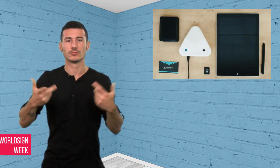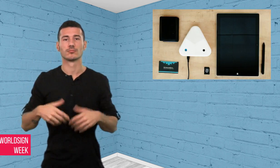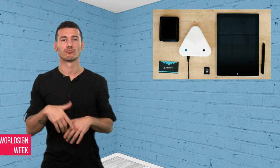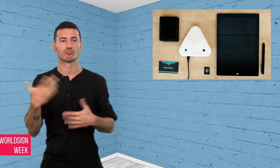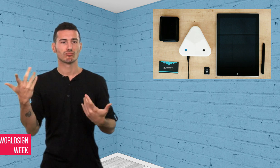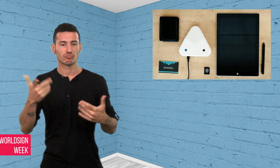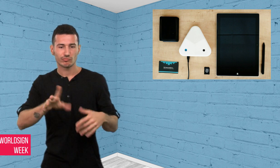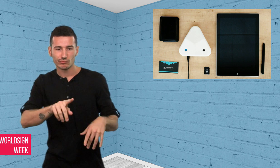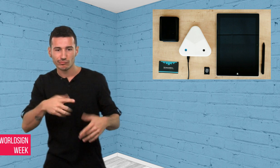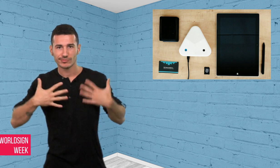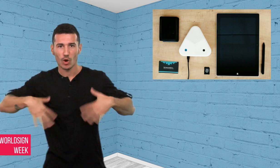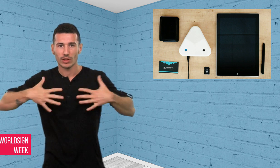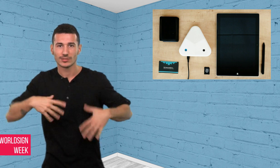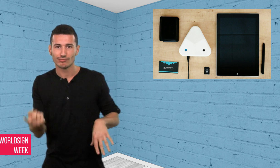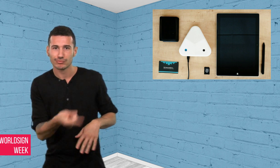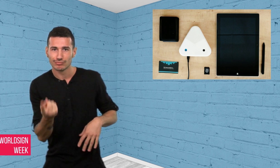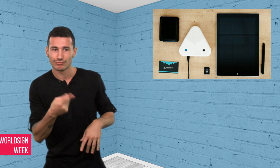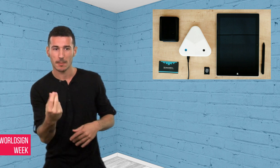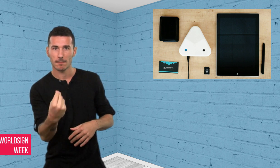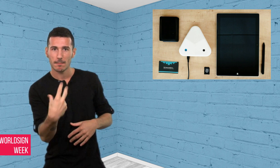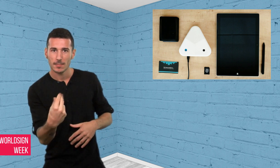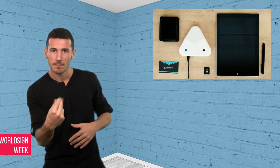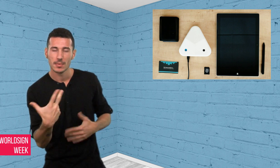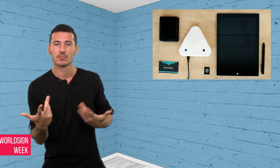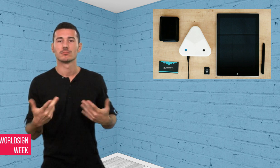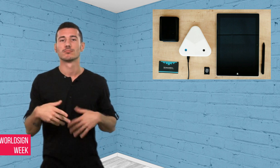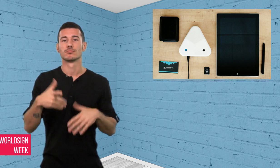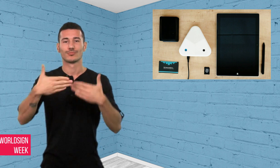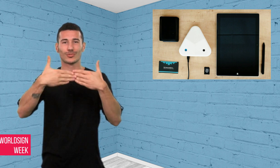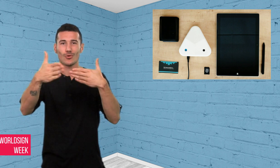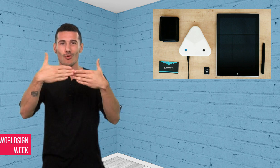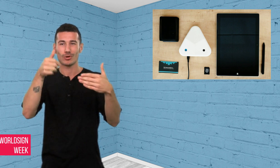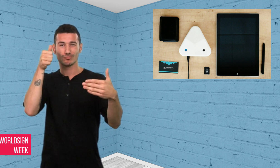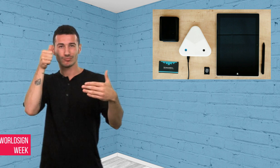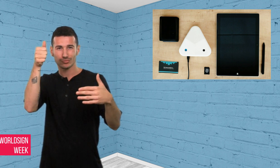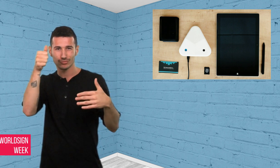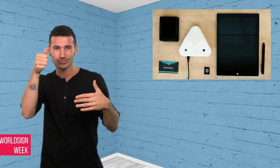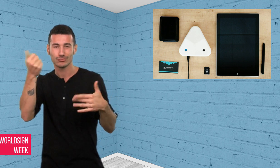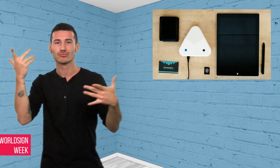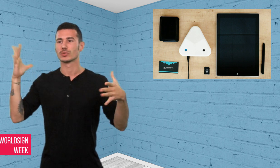crying children, appliances beeping or ringing doorbells and